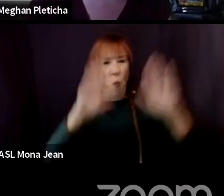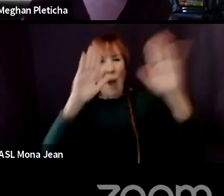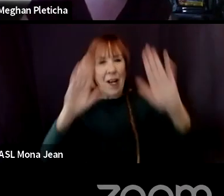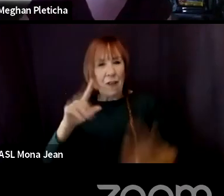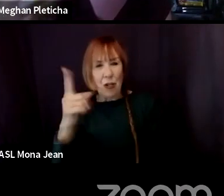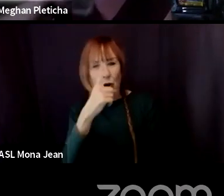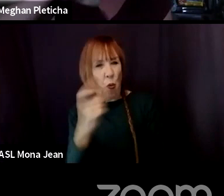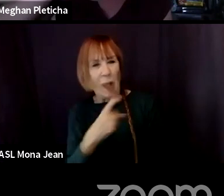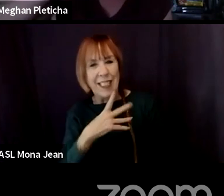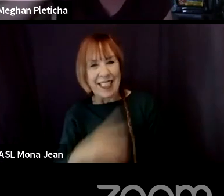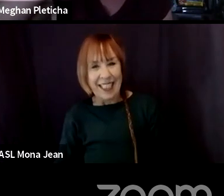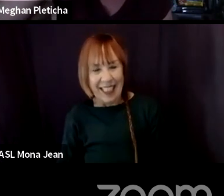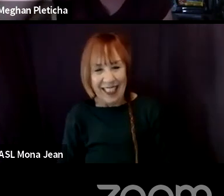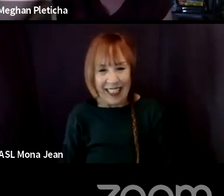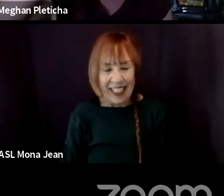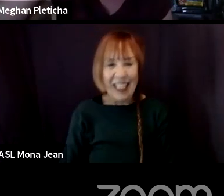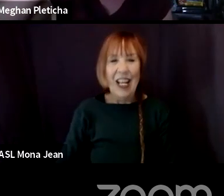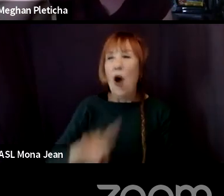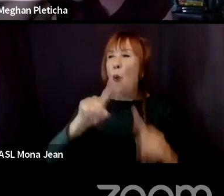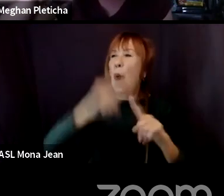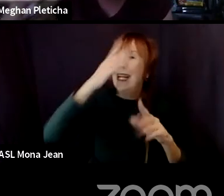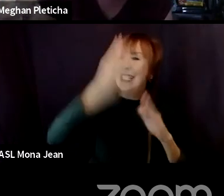I mean, like when is it done to give it to like,